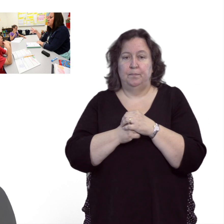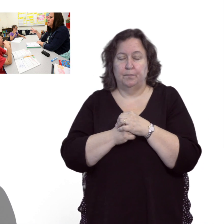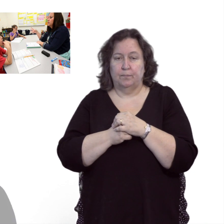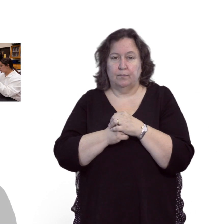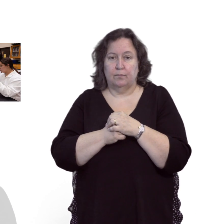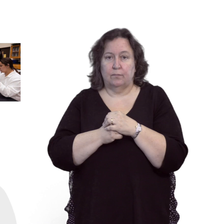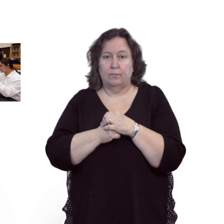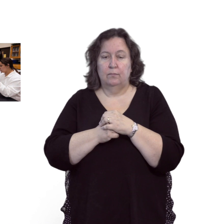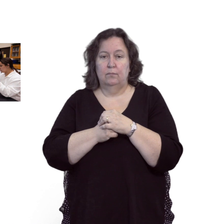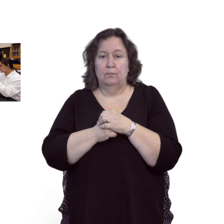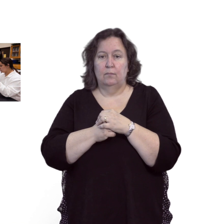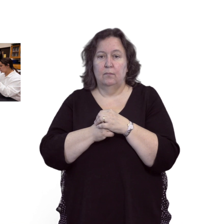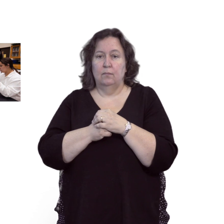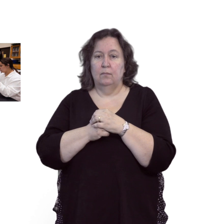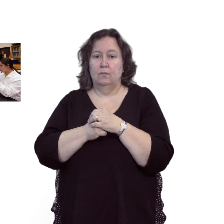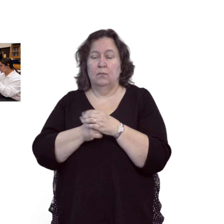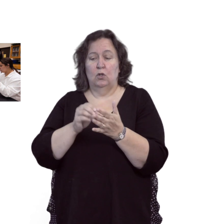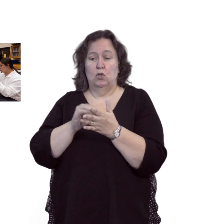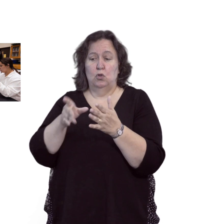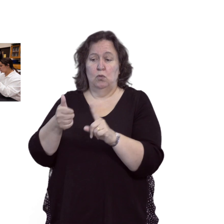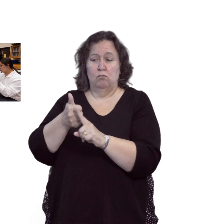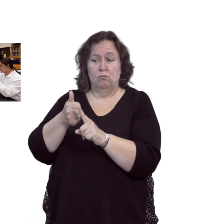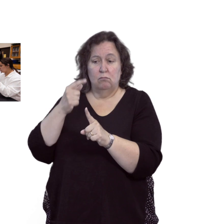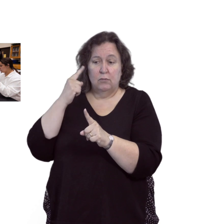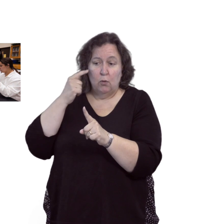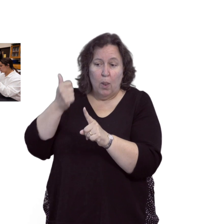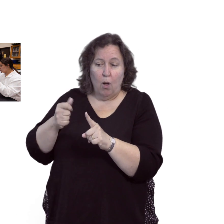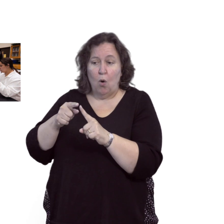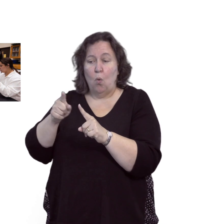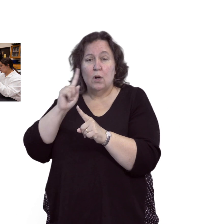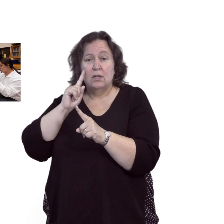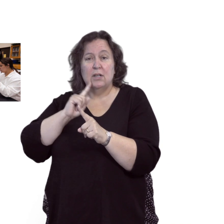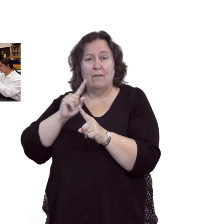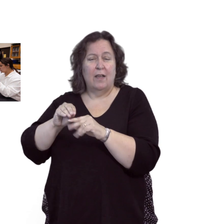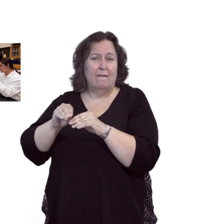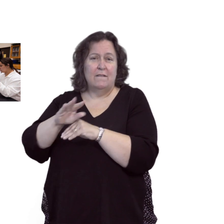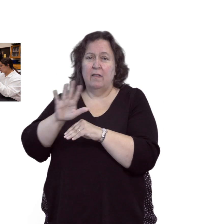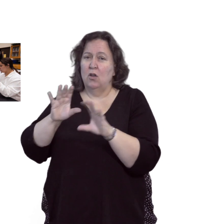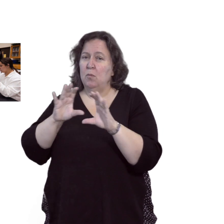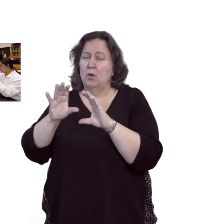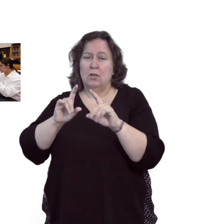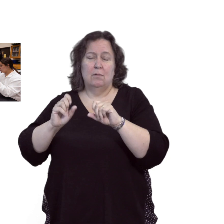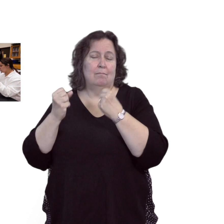affects communication in many different areas. It is important to focus on language